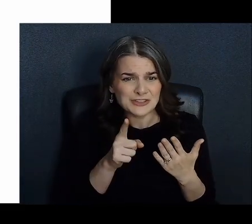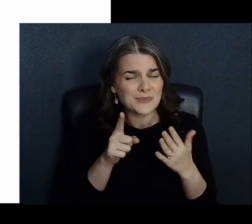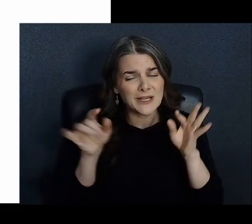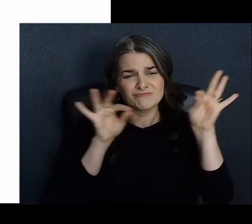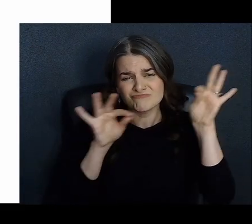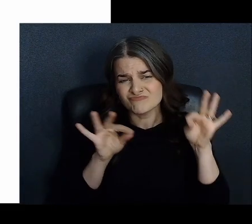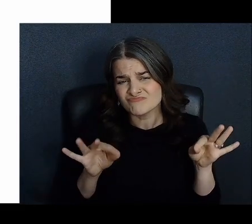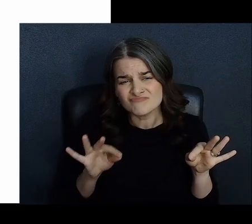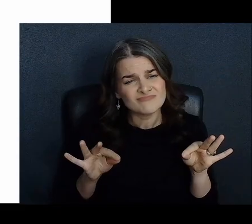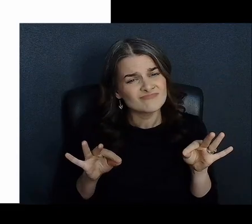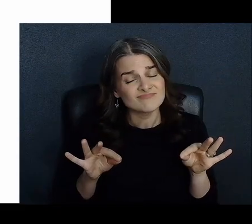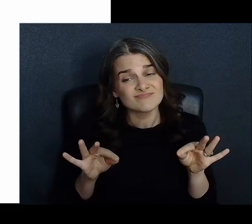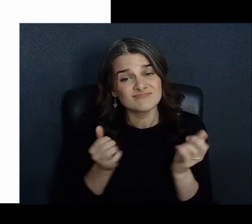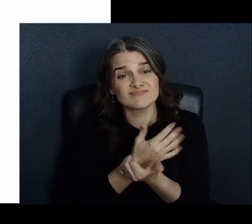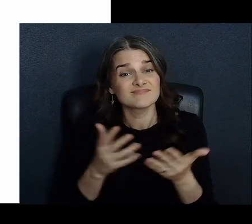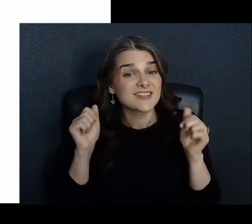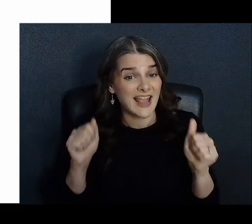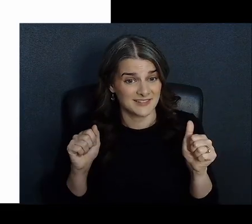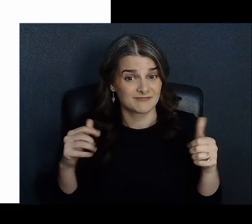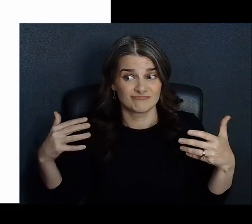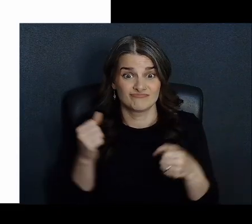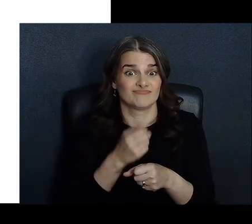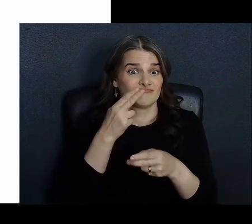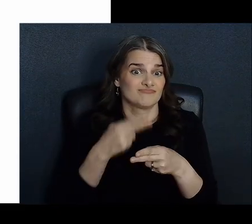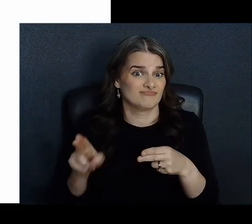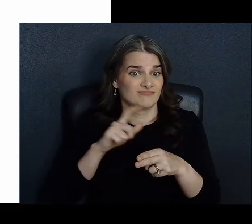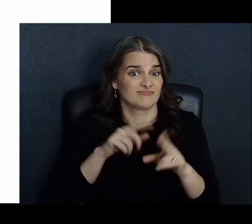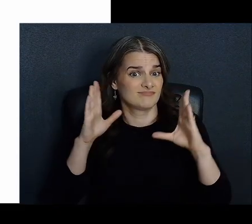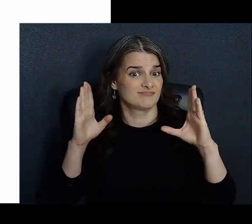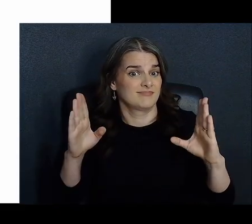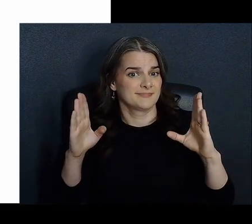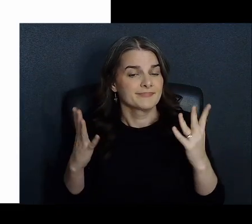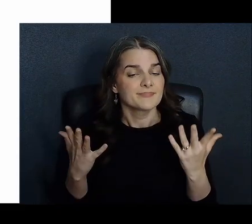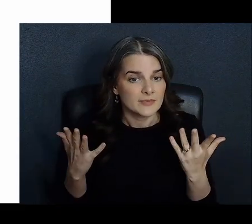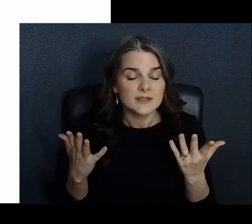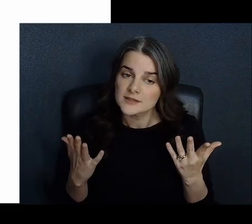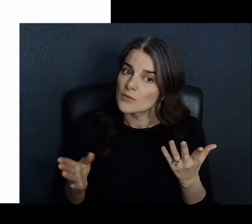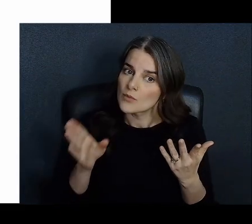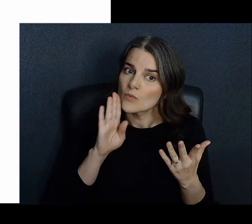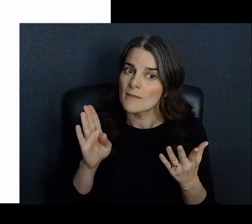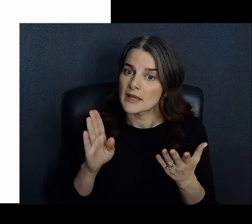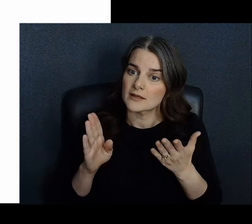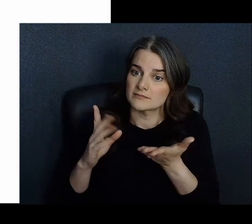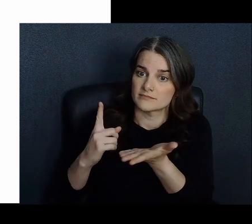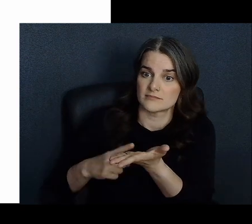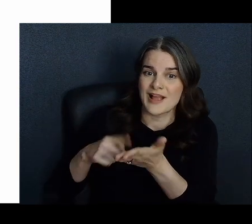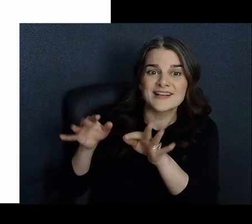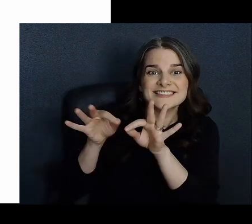that we needed to do in a very brief, short manner. So we're going to be talking about some of the simple adaptations that you can make,